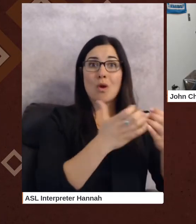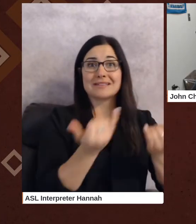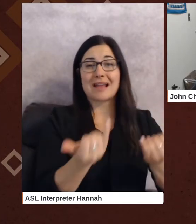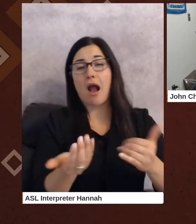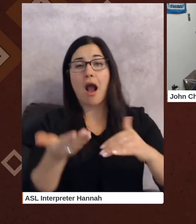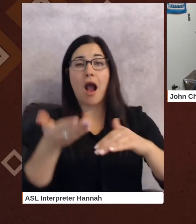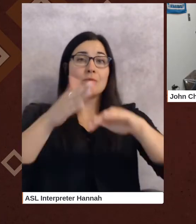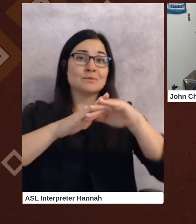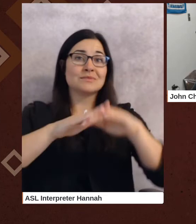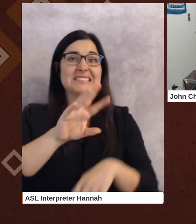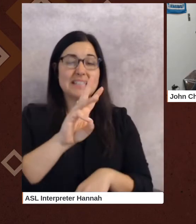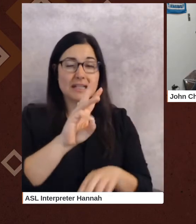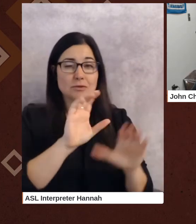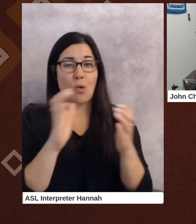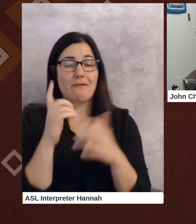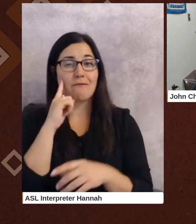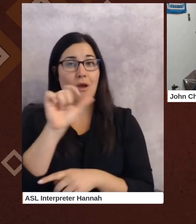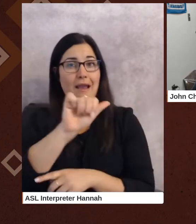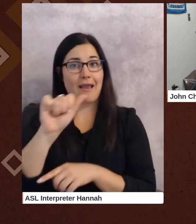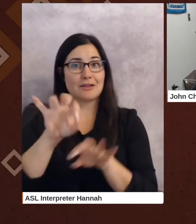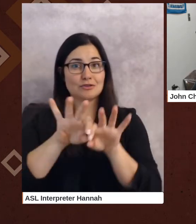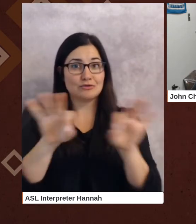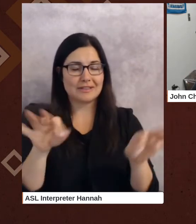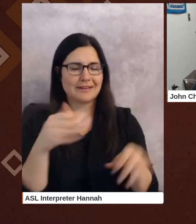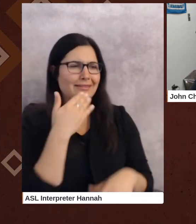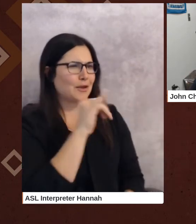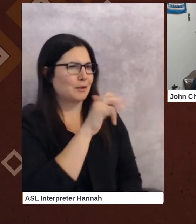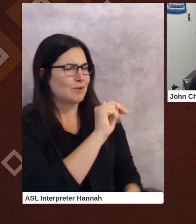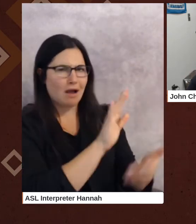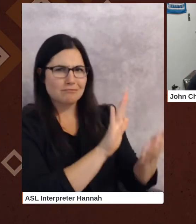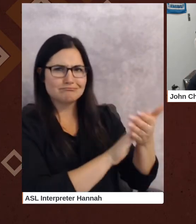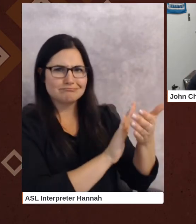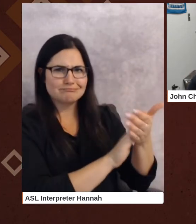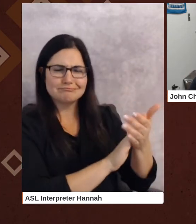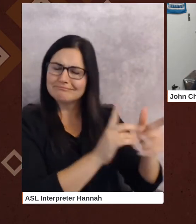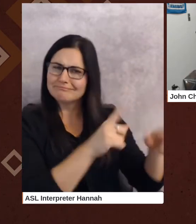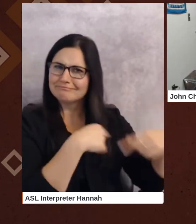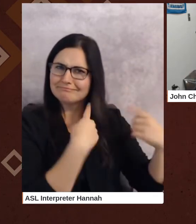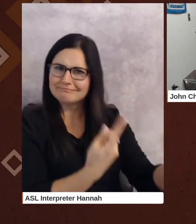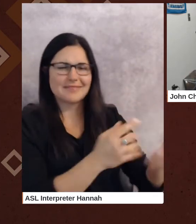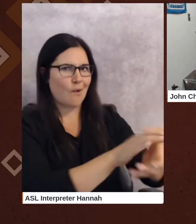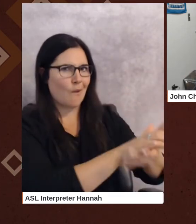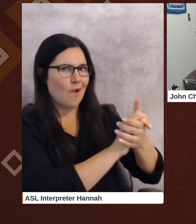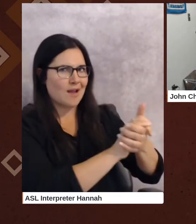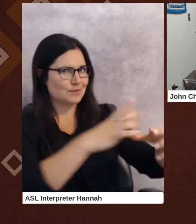So we want to thank John for his service and also congratulate him on his retirement.